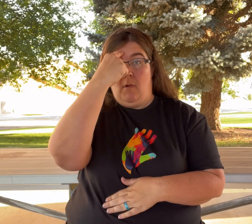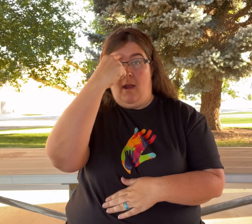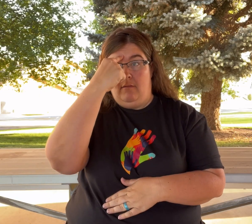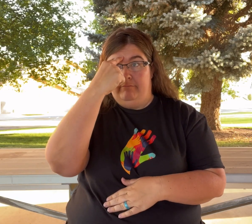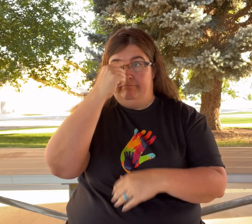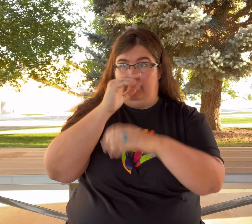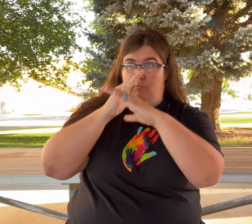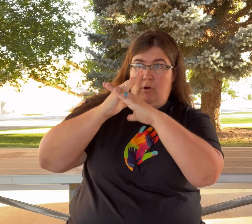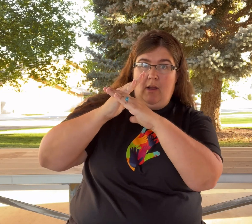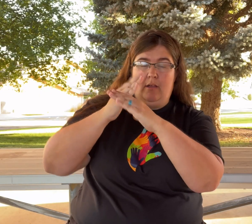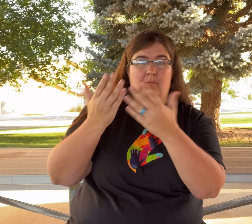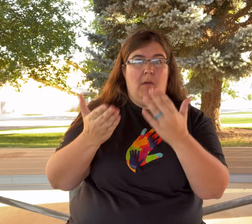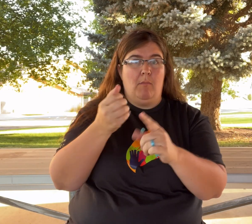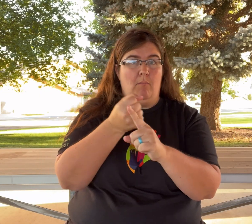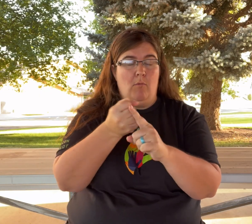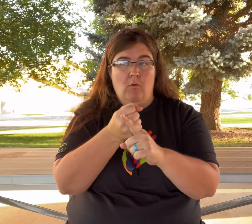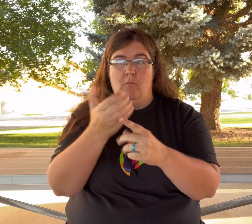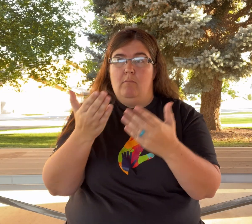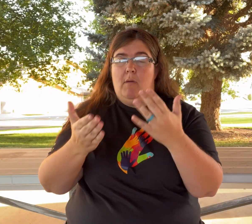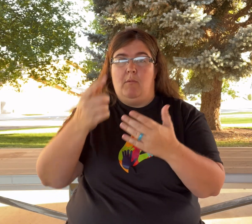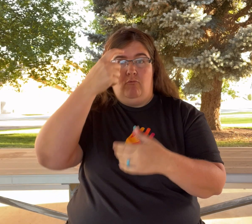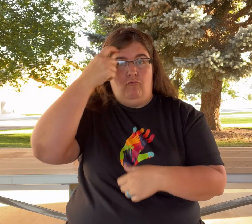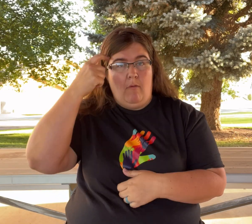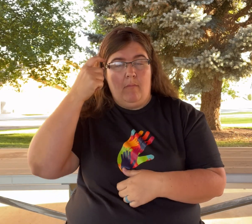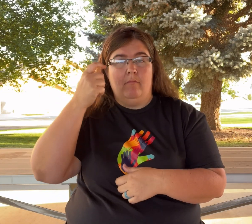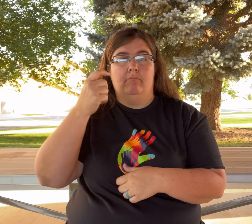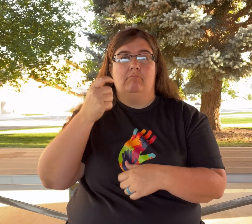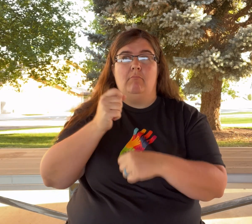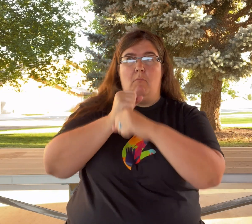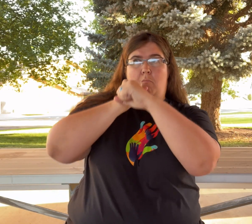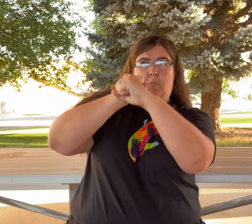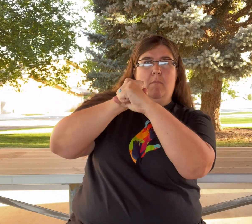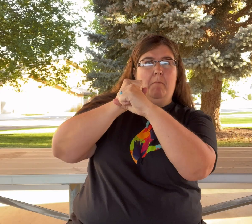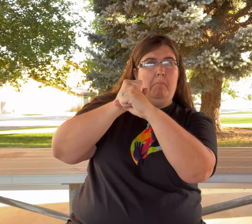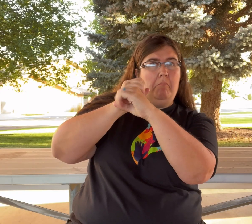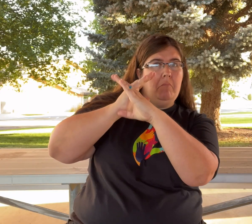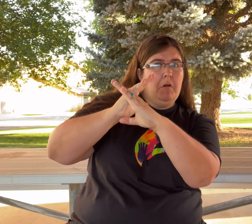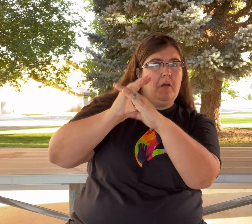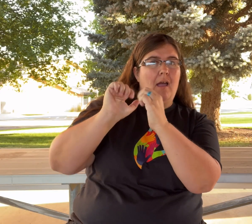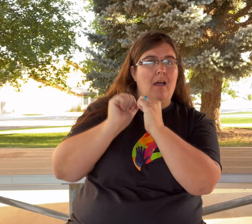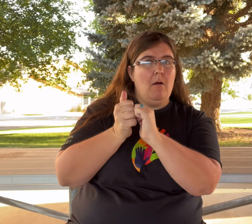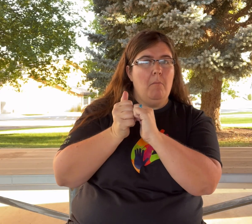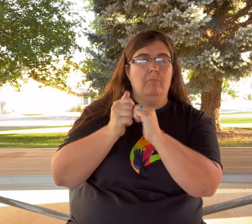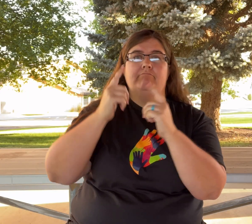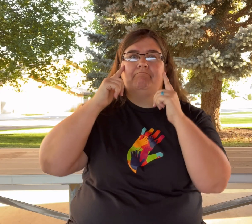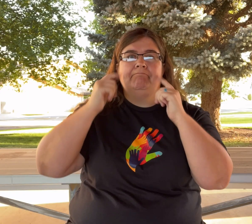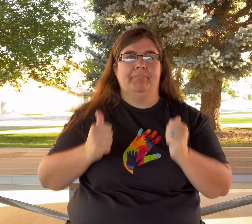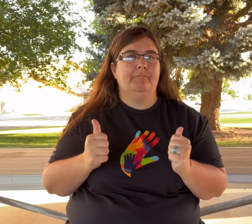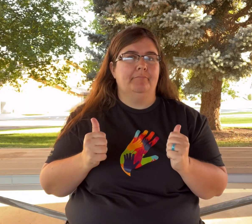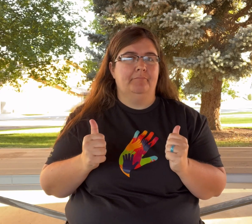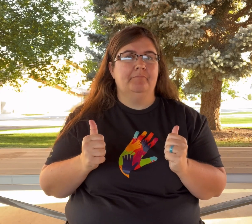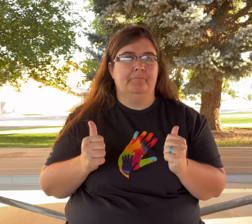This means that your brain protects itself from abuse or trauma through the loss of